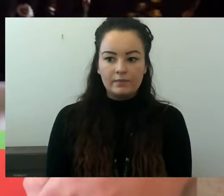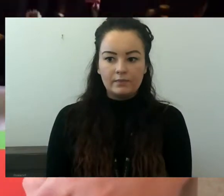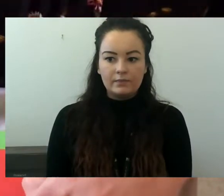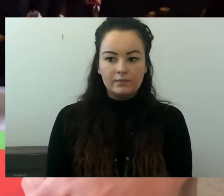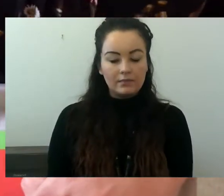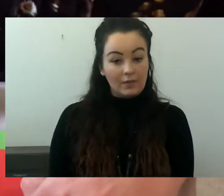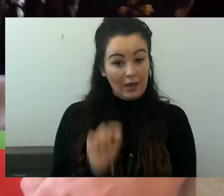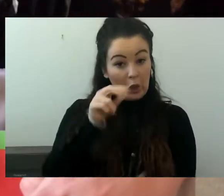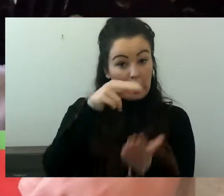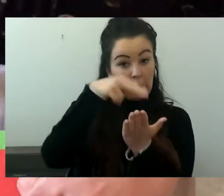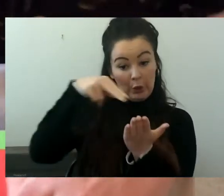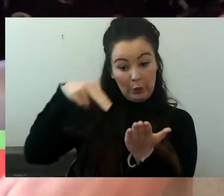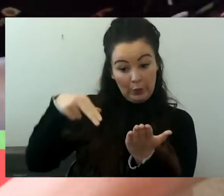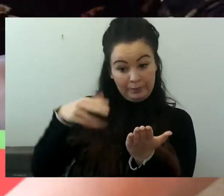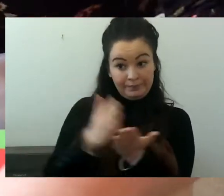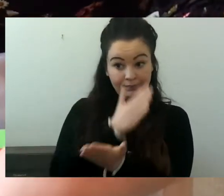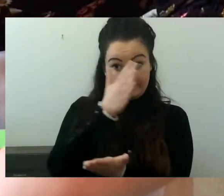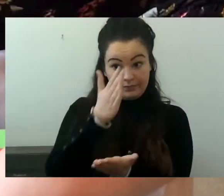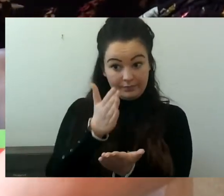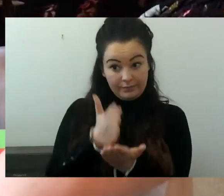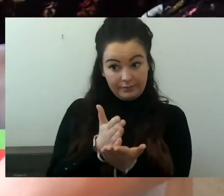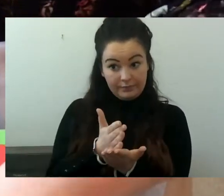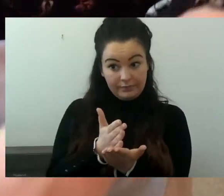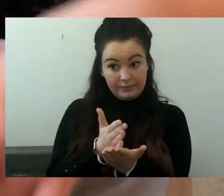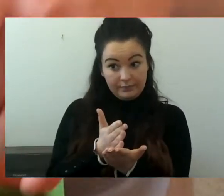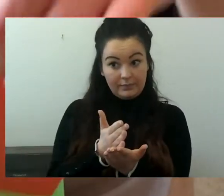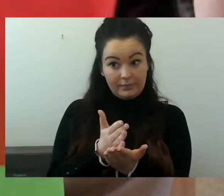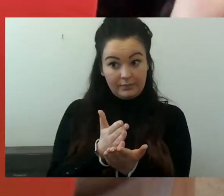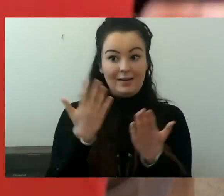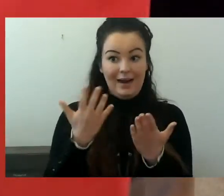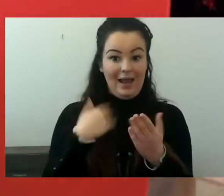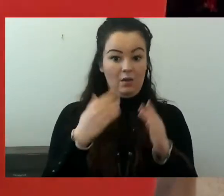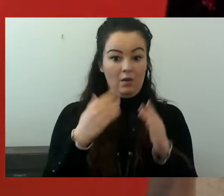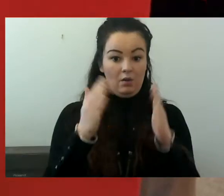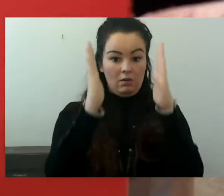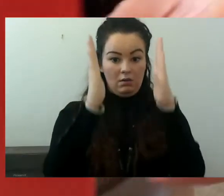there we go. Just a little bit of glue all around and I'm going to stick it up this way